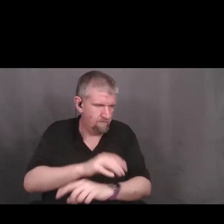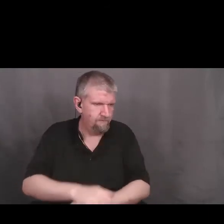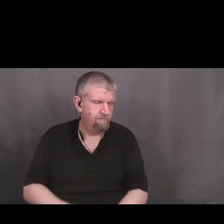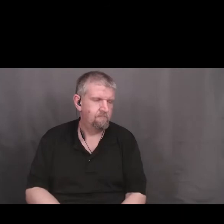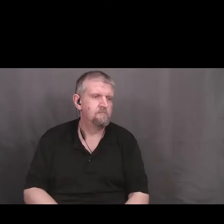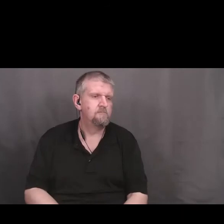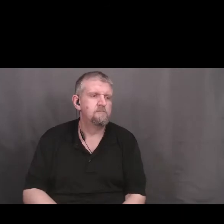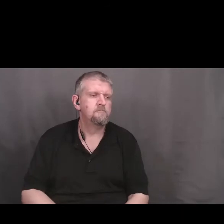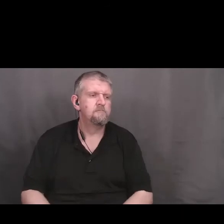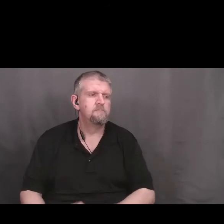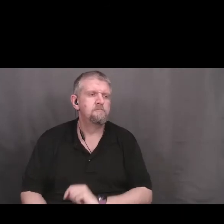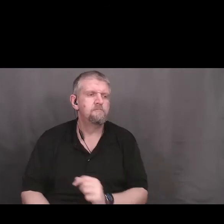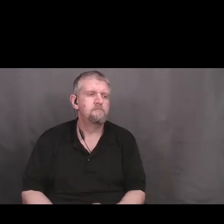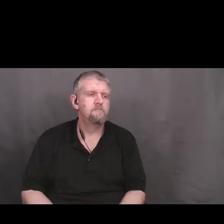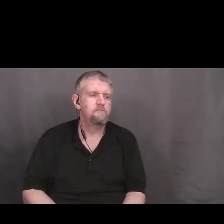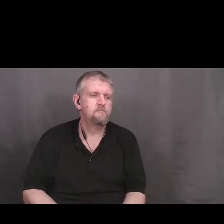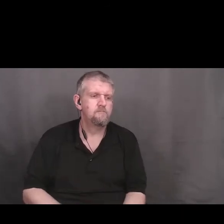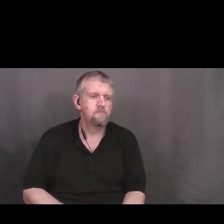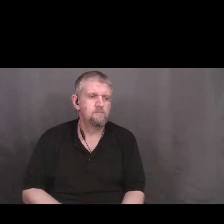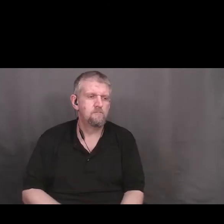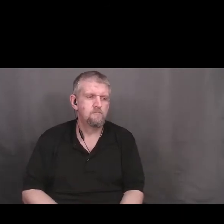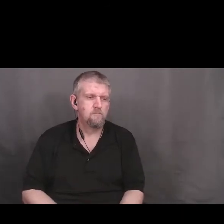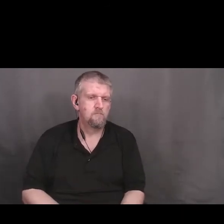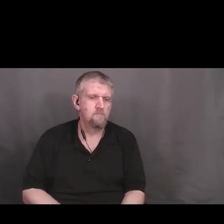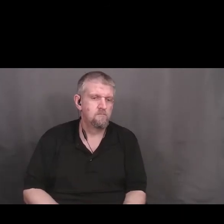Next, one of the goals of vocational rehabilitation,